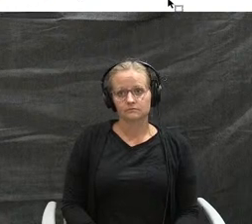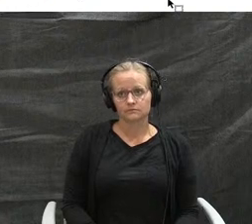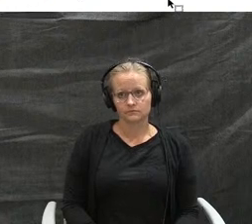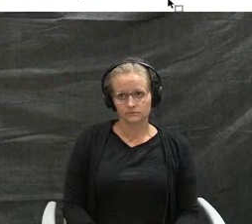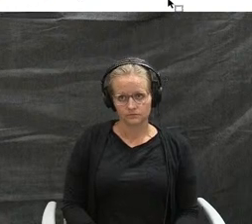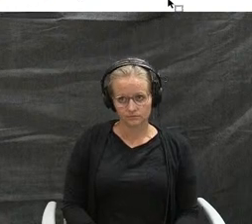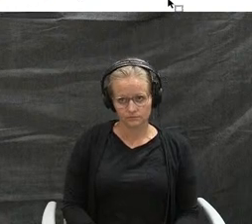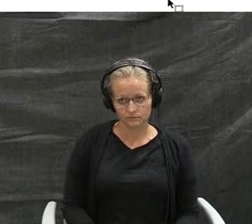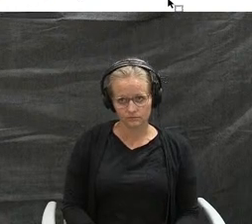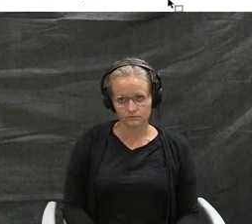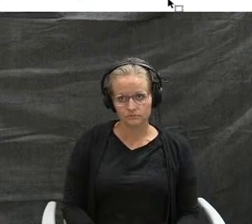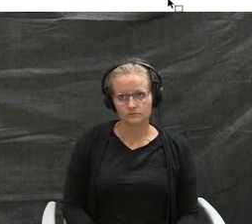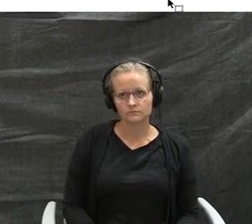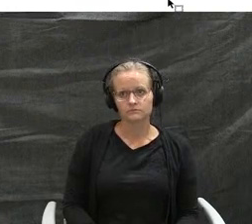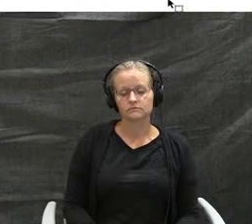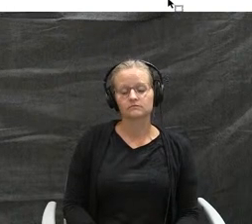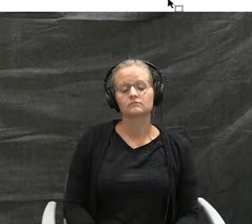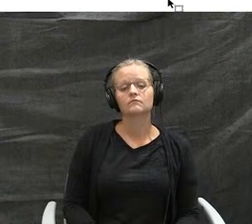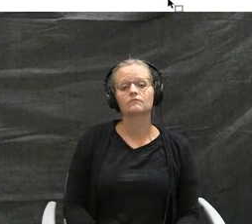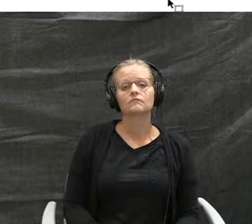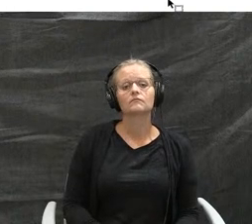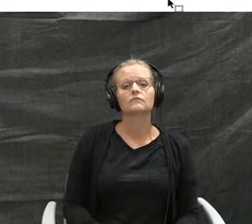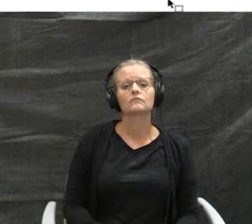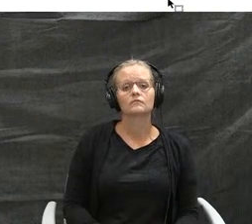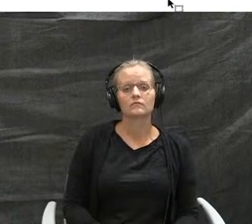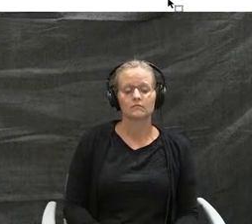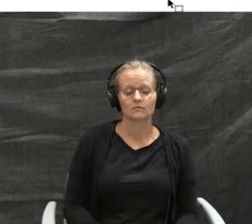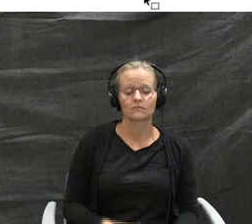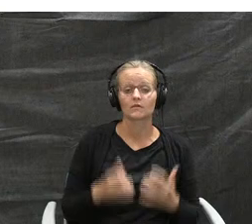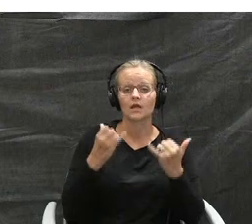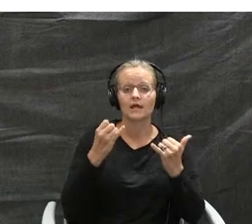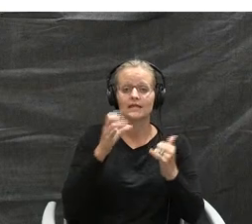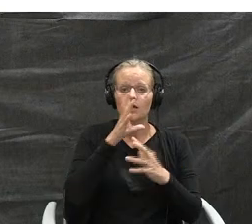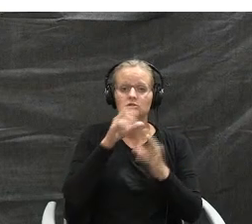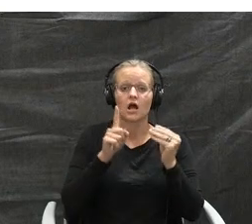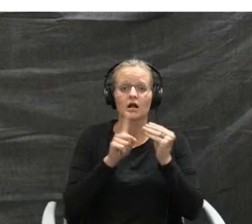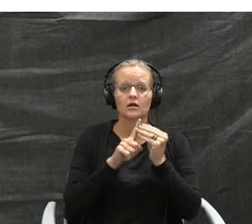are still developing that land and we will have that out to